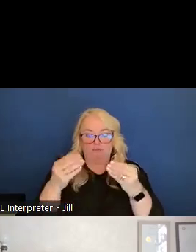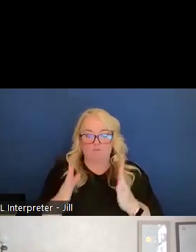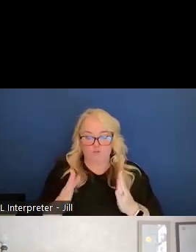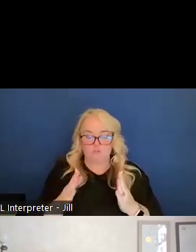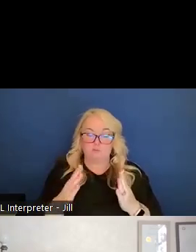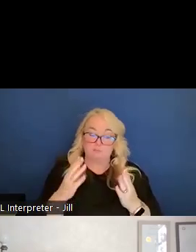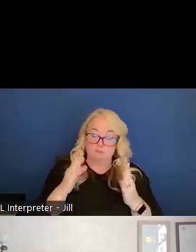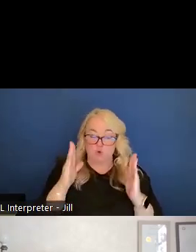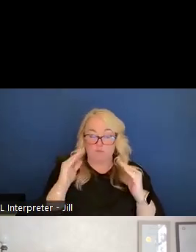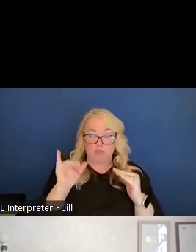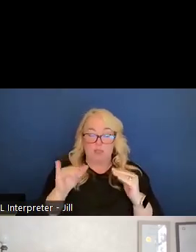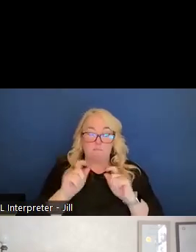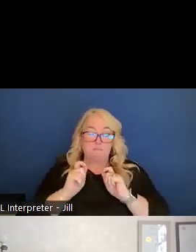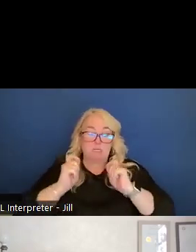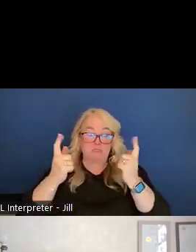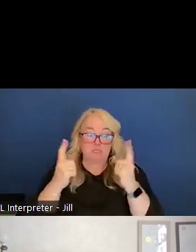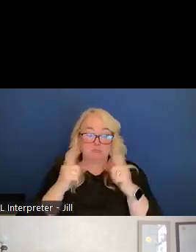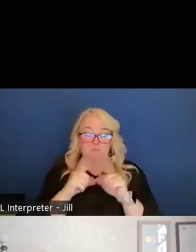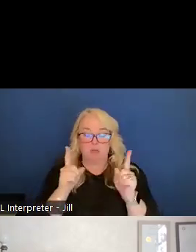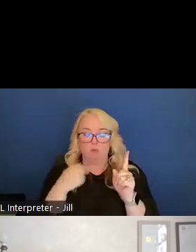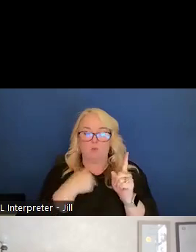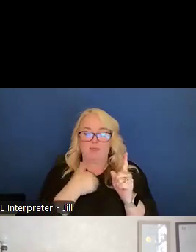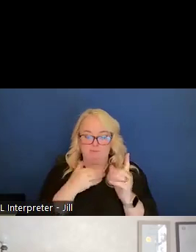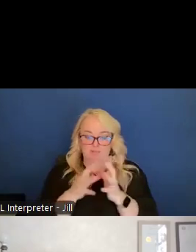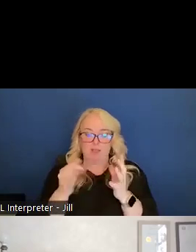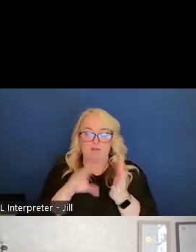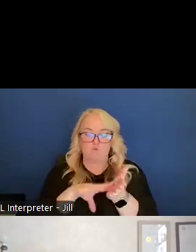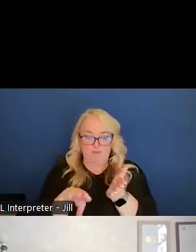we do have a lot of waivers in Ohio, and a lot of folks don't